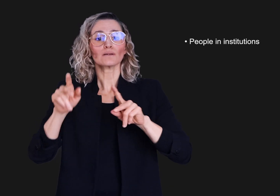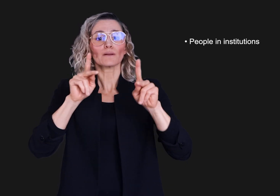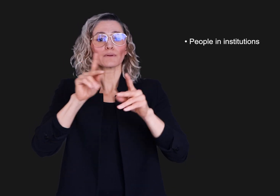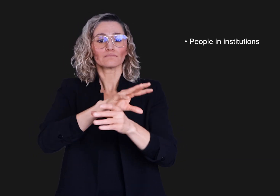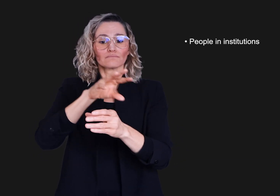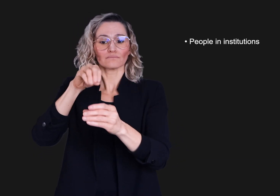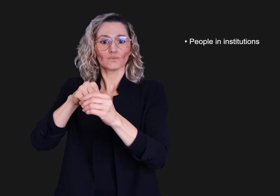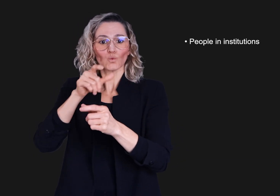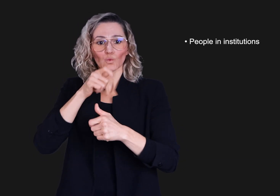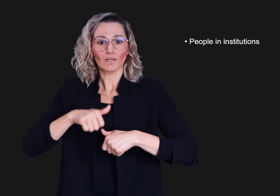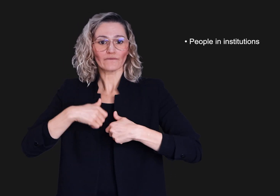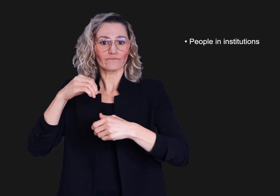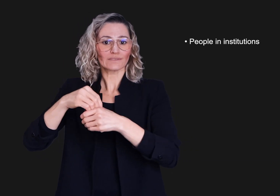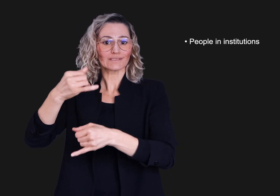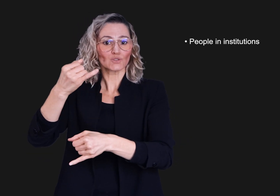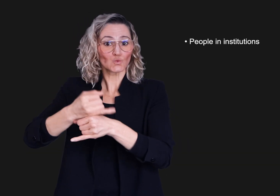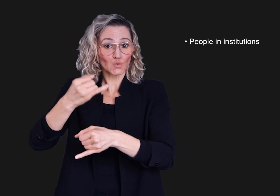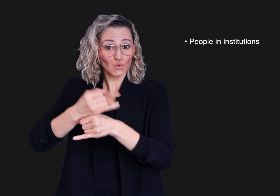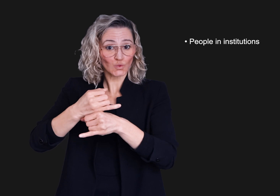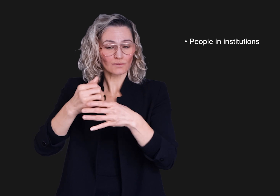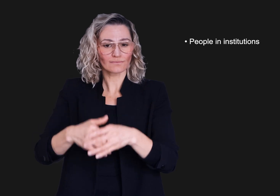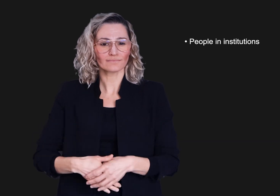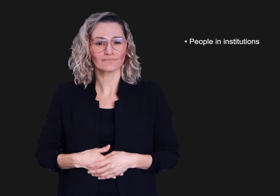• People in institutions